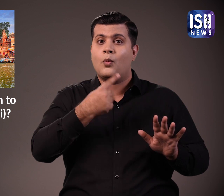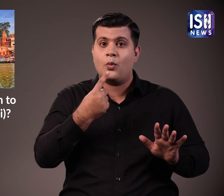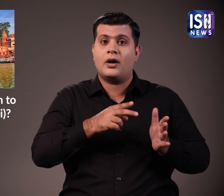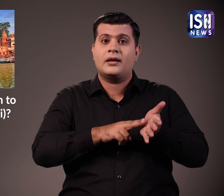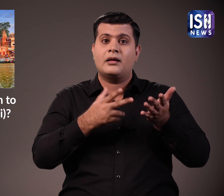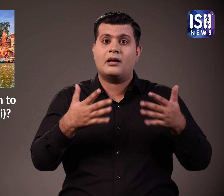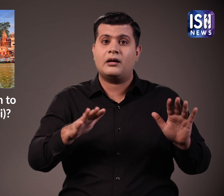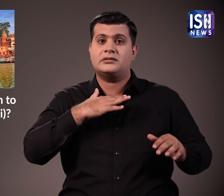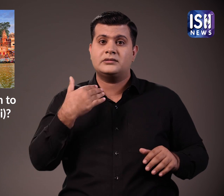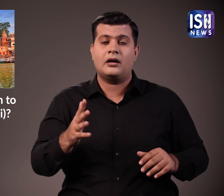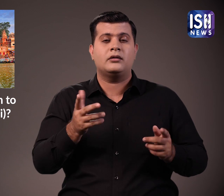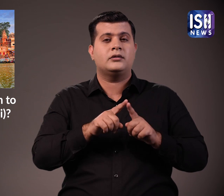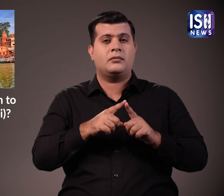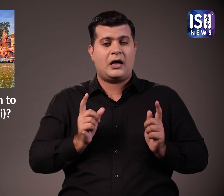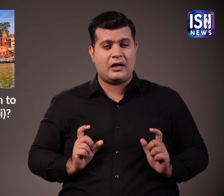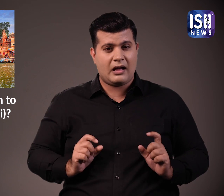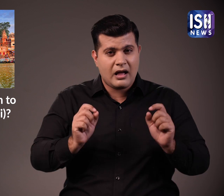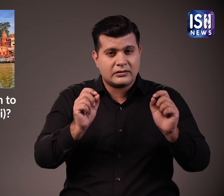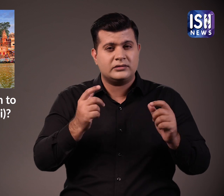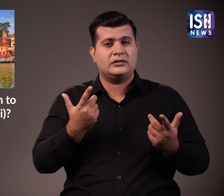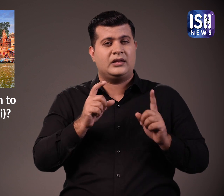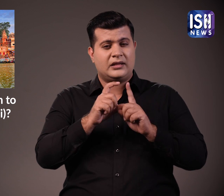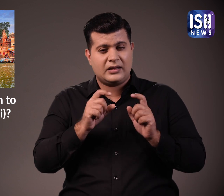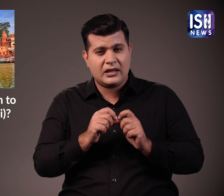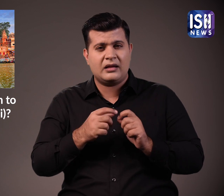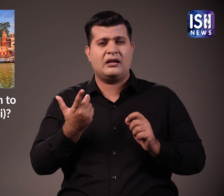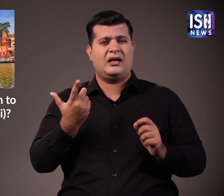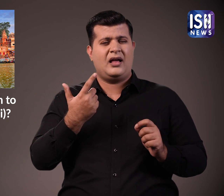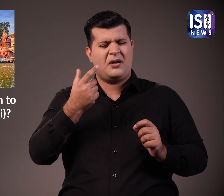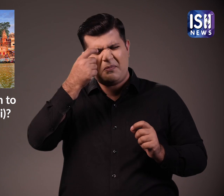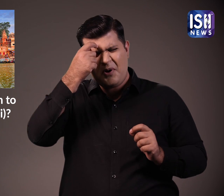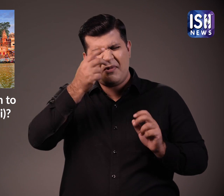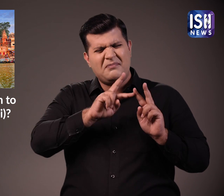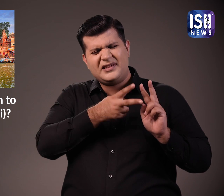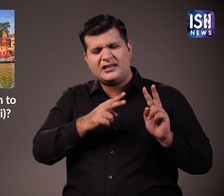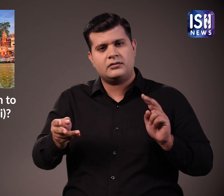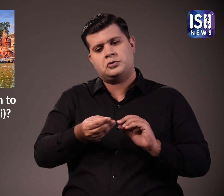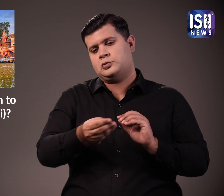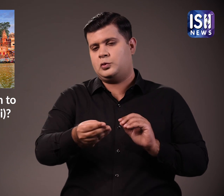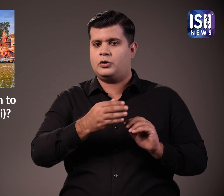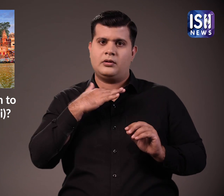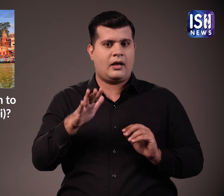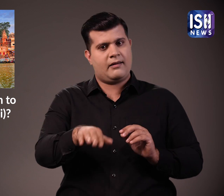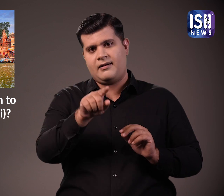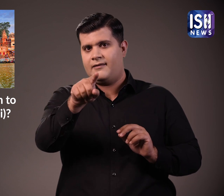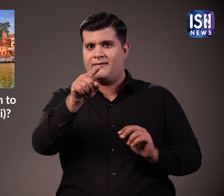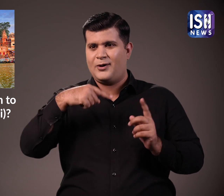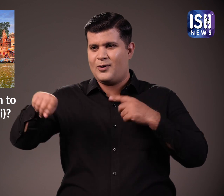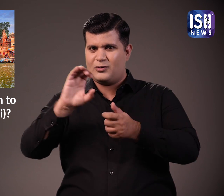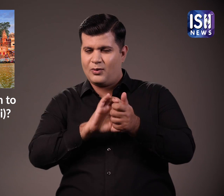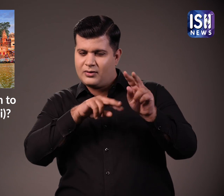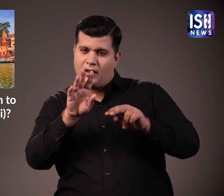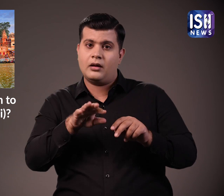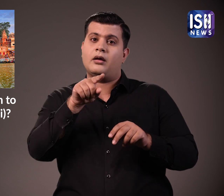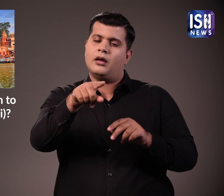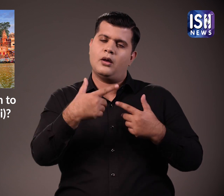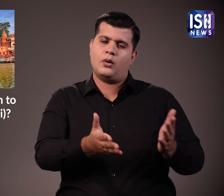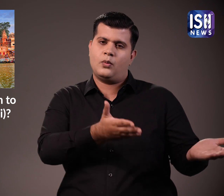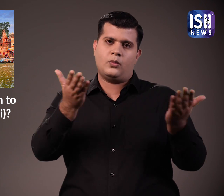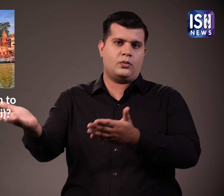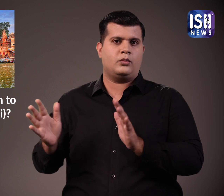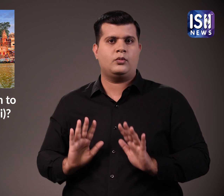Those nearing natural death, or those who are sick with incurable diseases, can book a room.